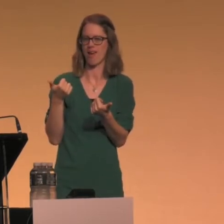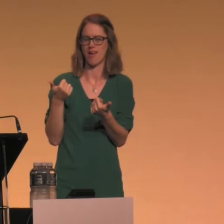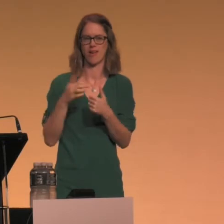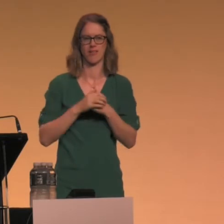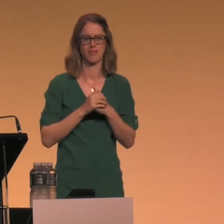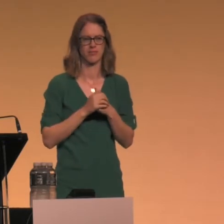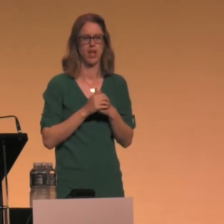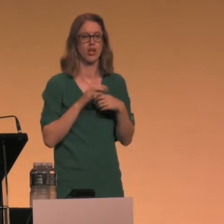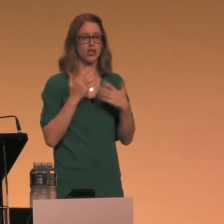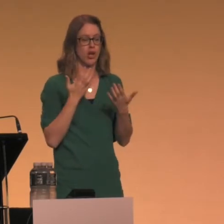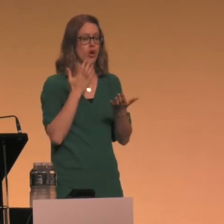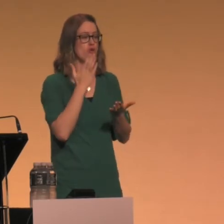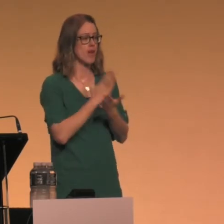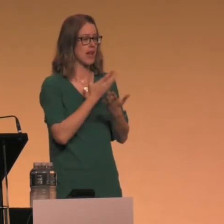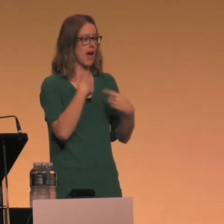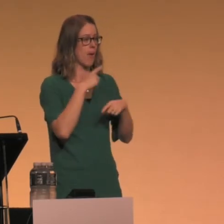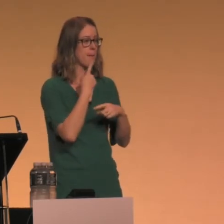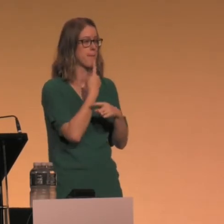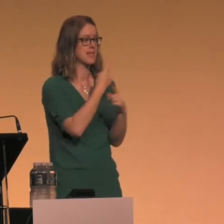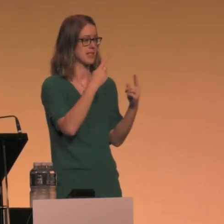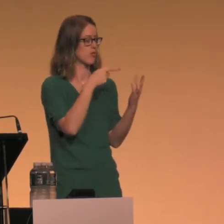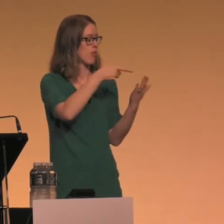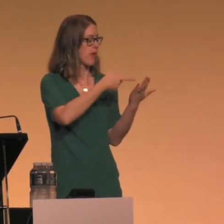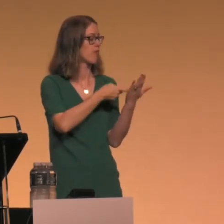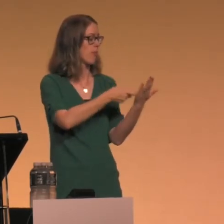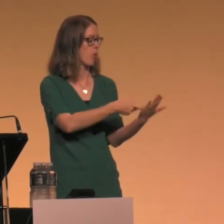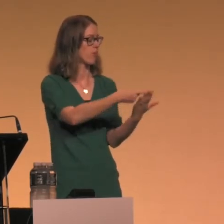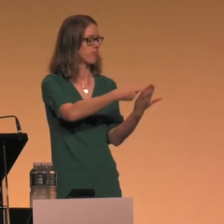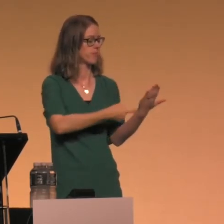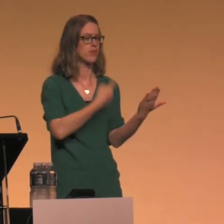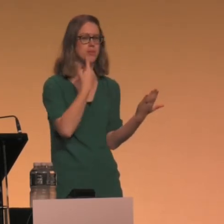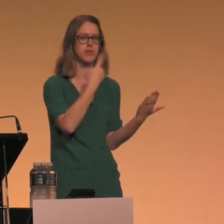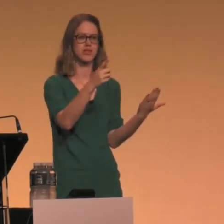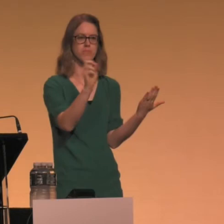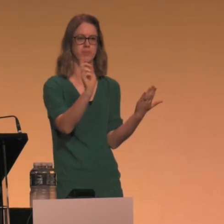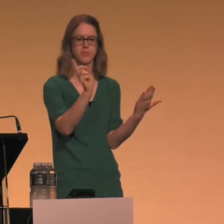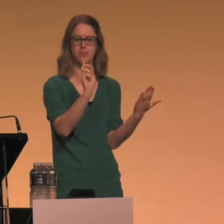So a real message from that report is that if we want